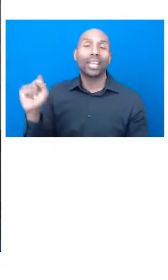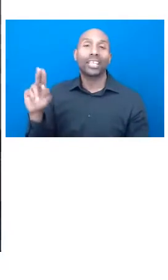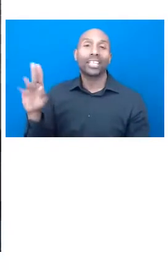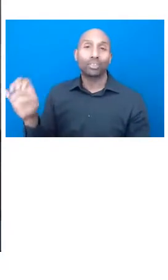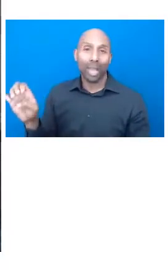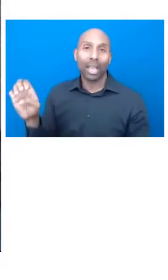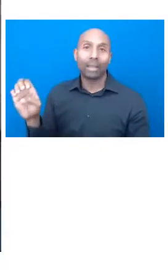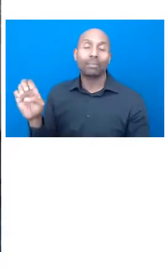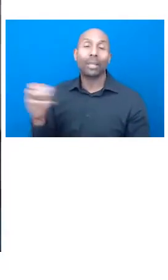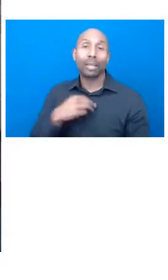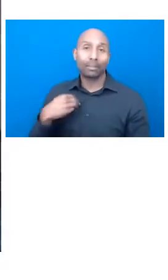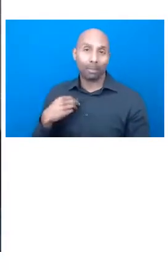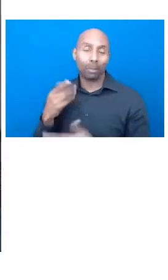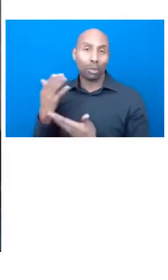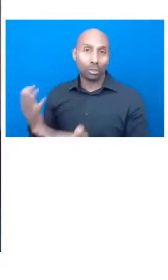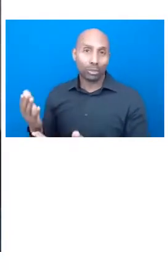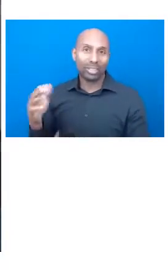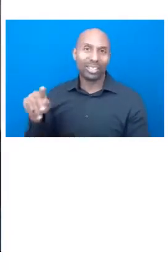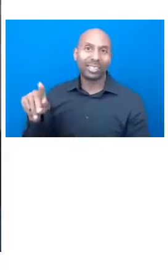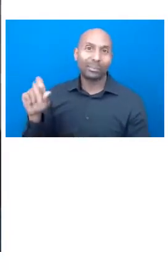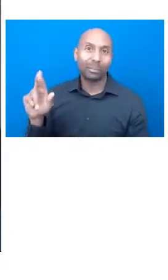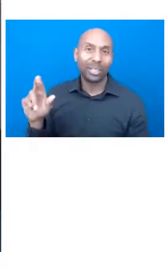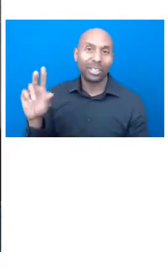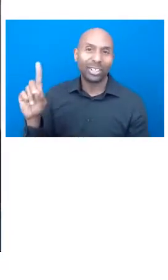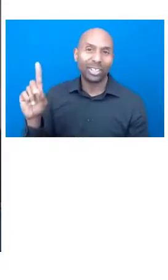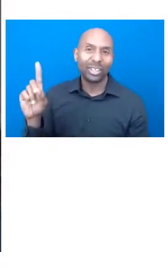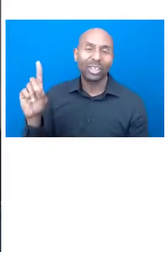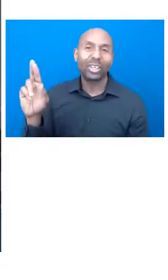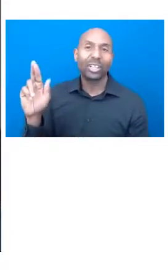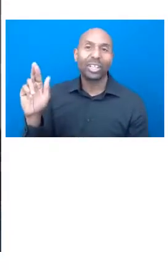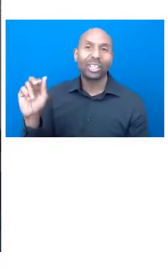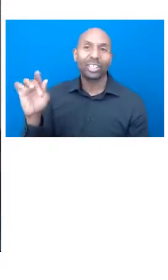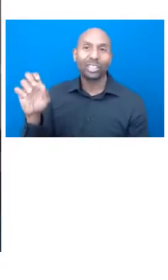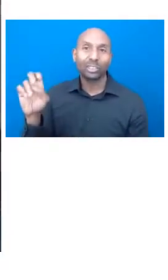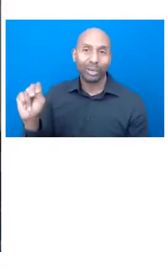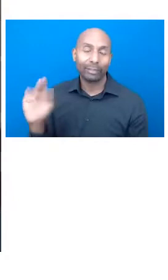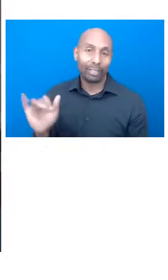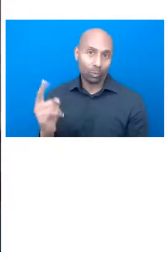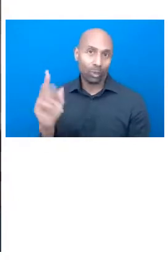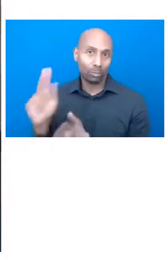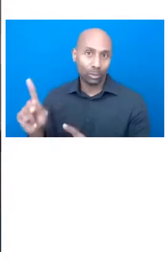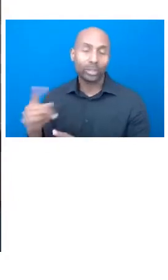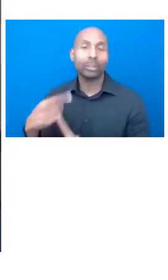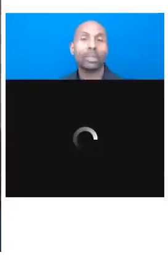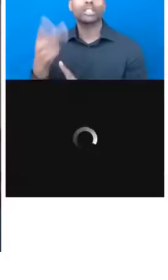Hi, everyone.